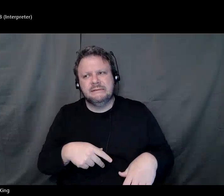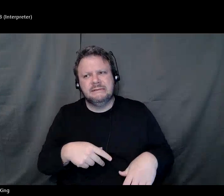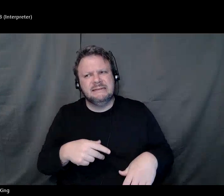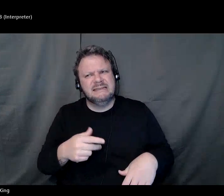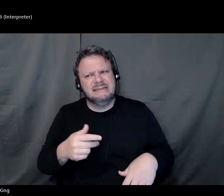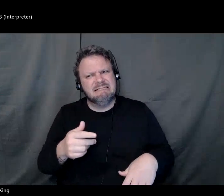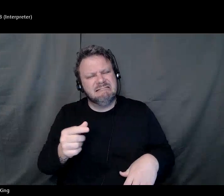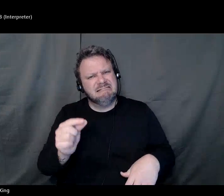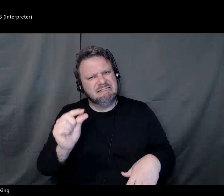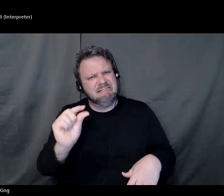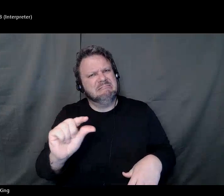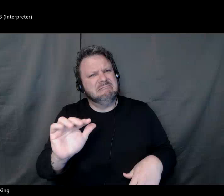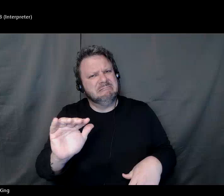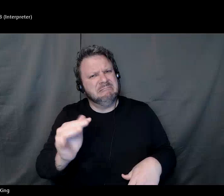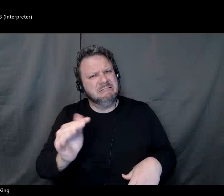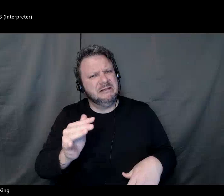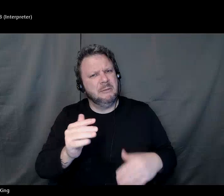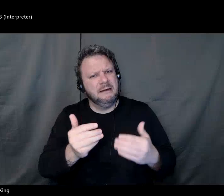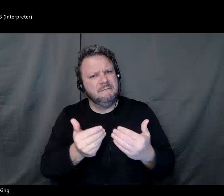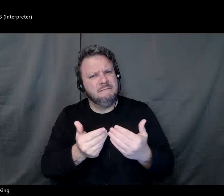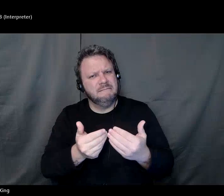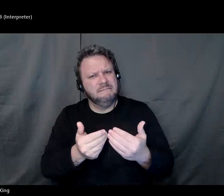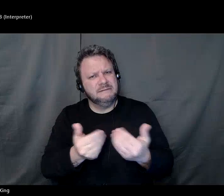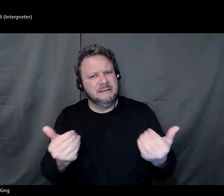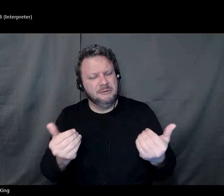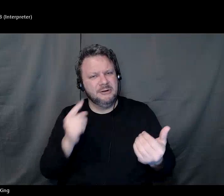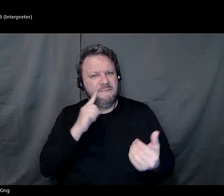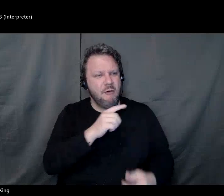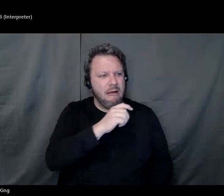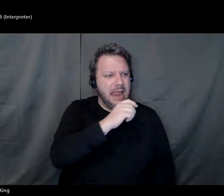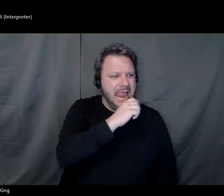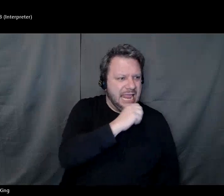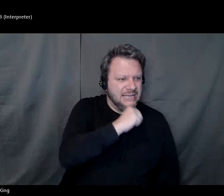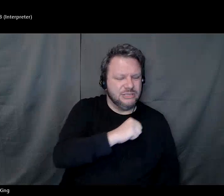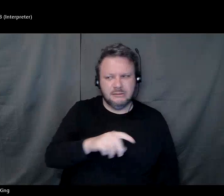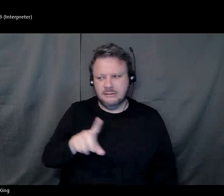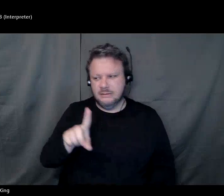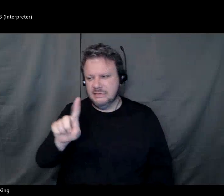There's been a little bit of a separation in the aging and the disability world.